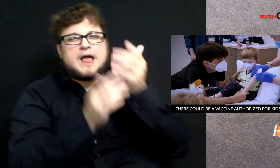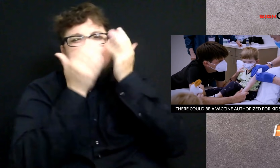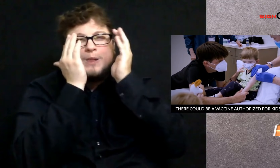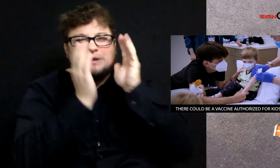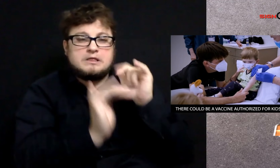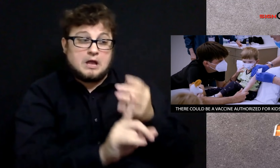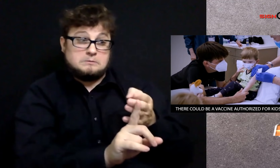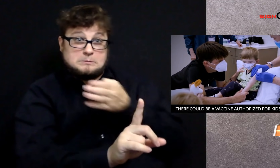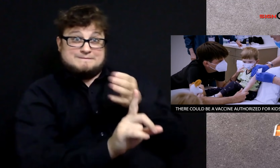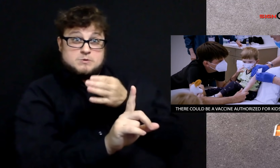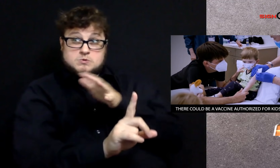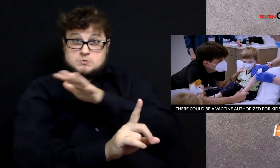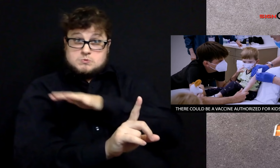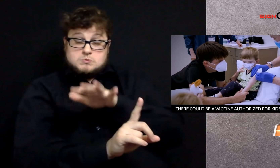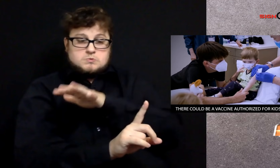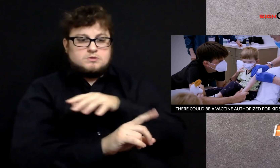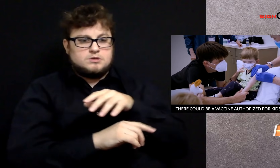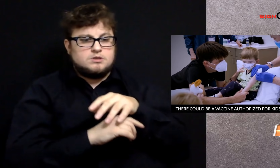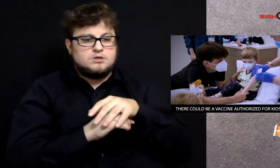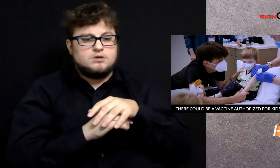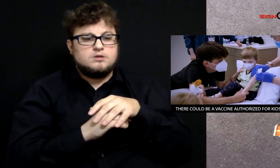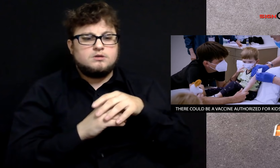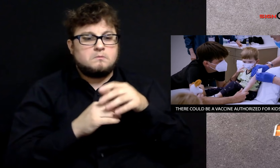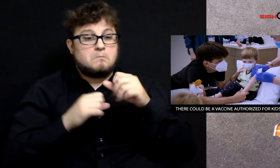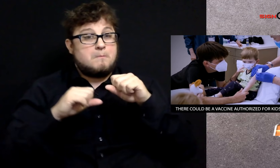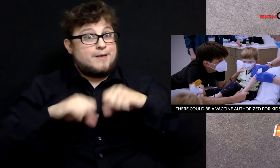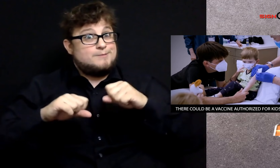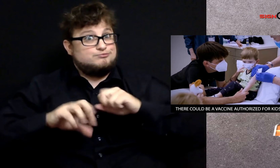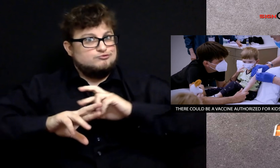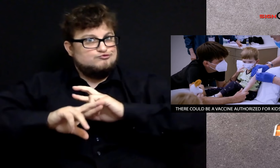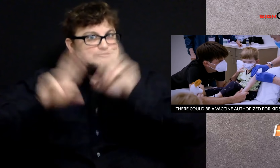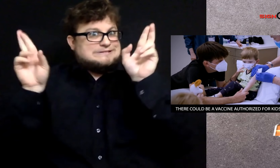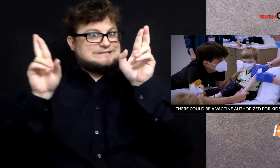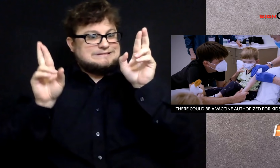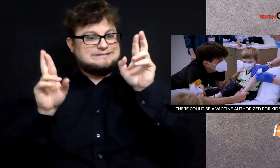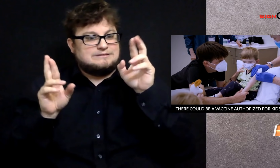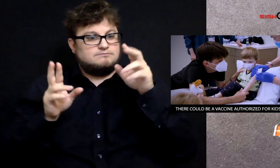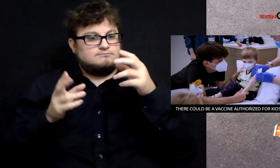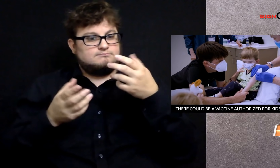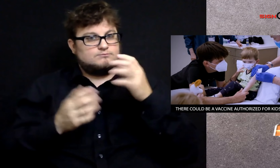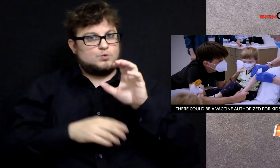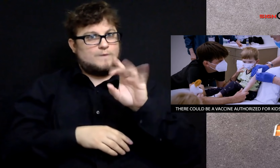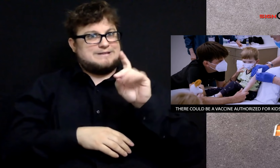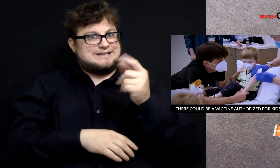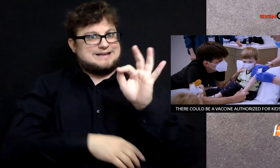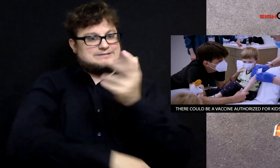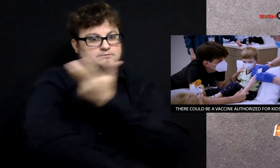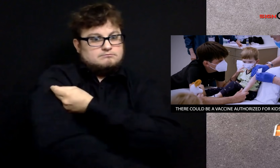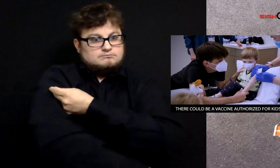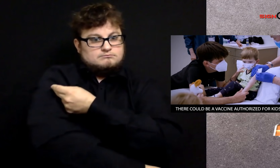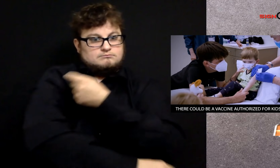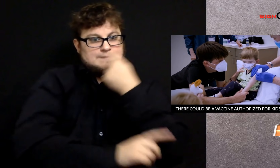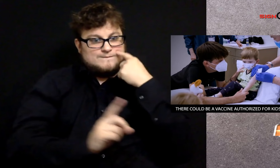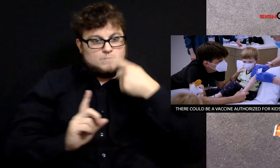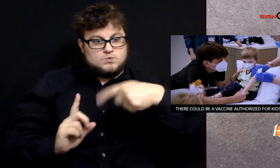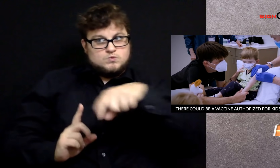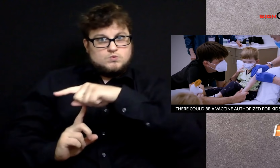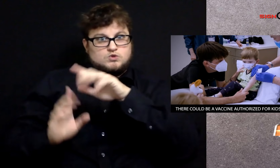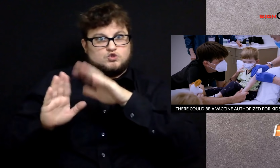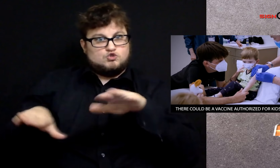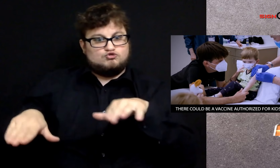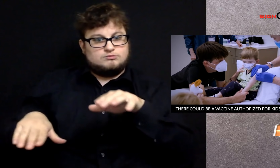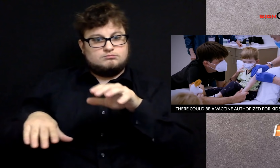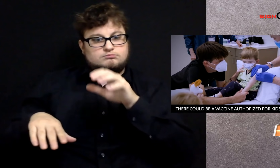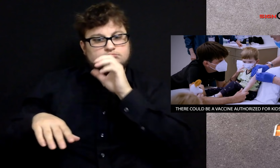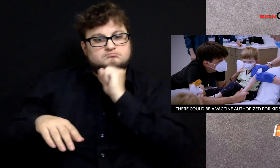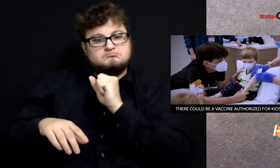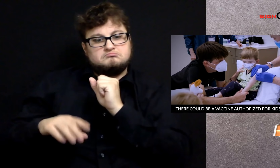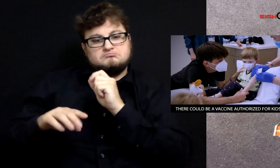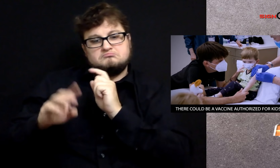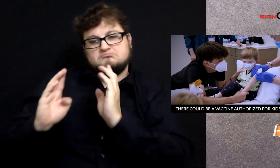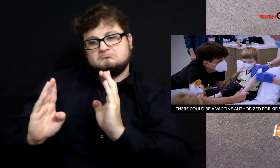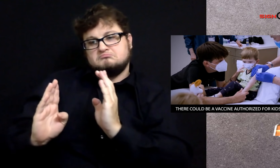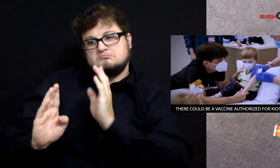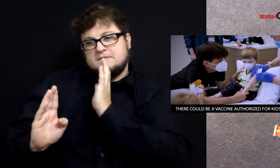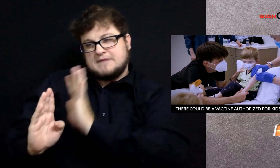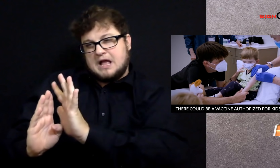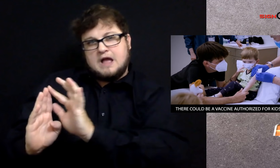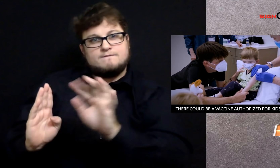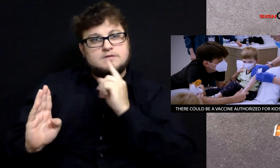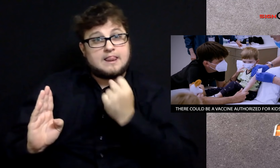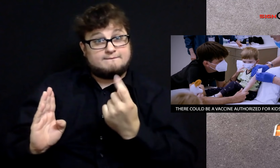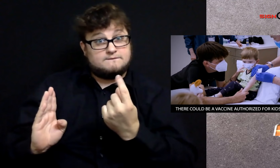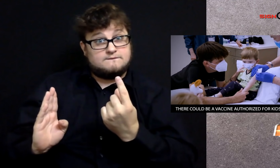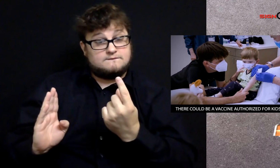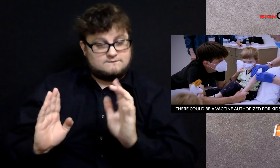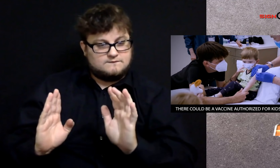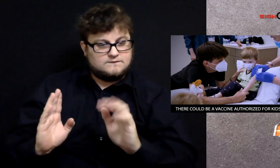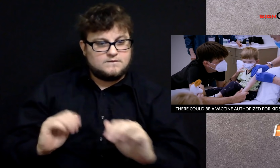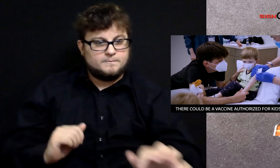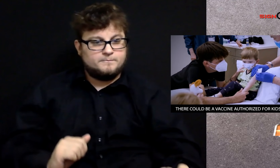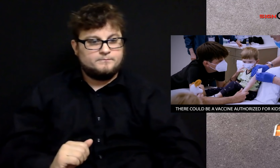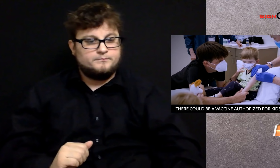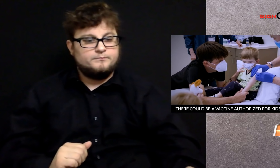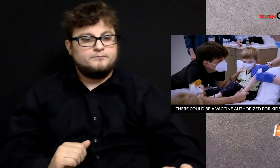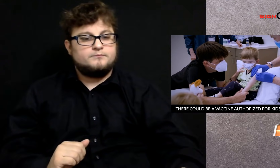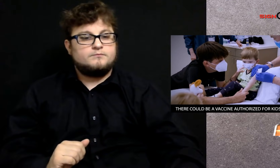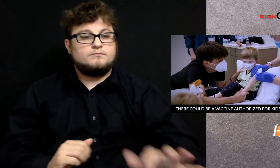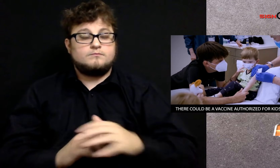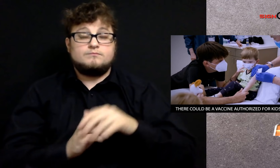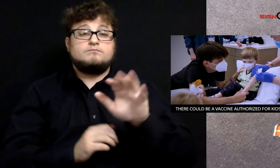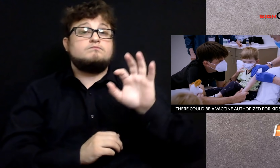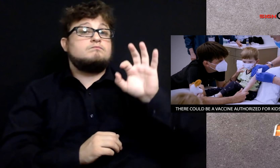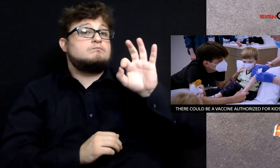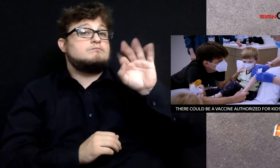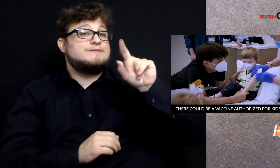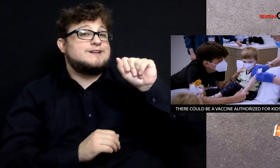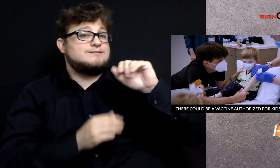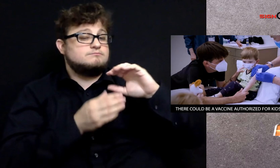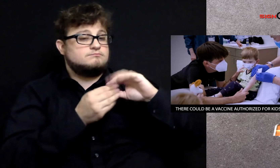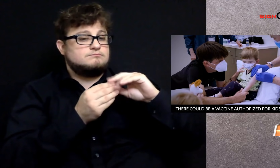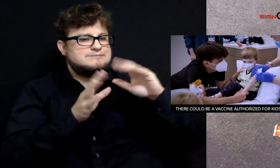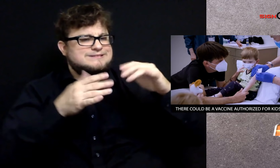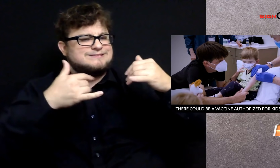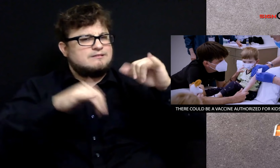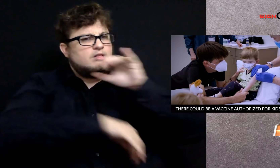there could be a Covid 19 vaccine for kids ages 5 to 11 by Halloween